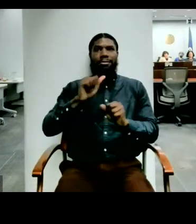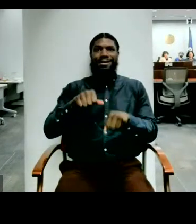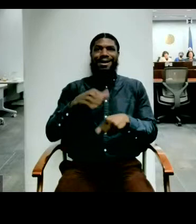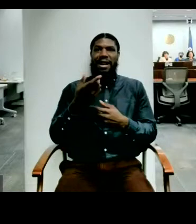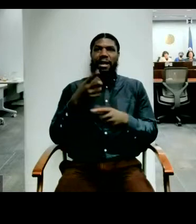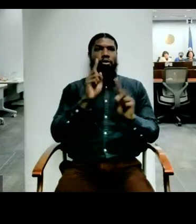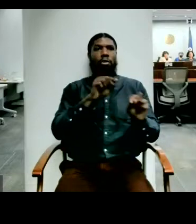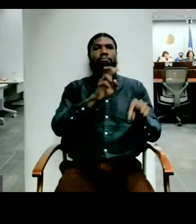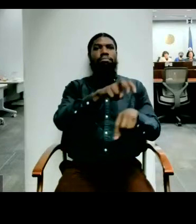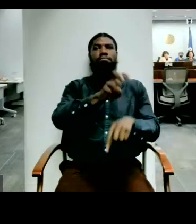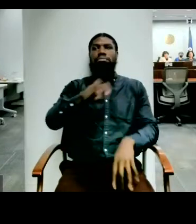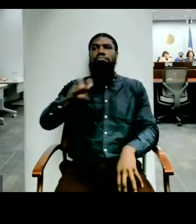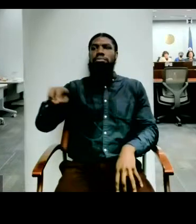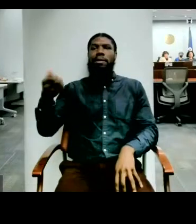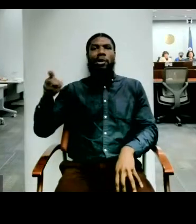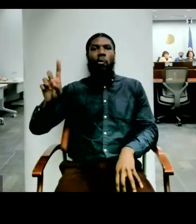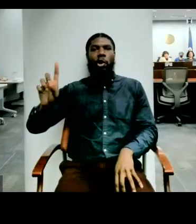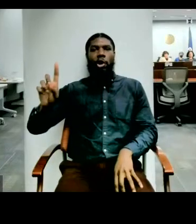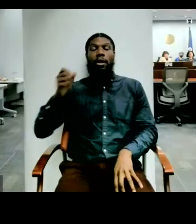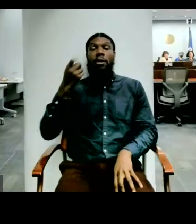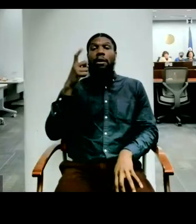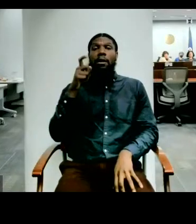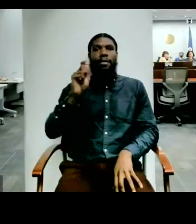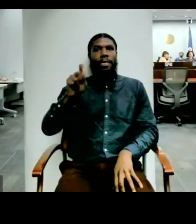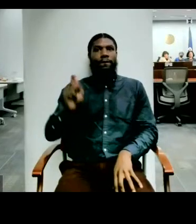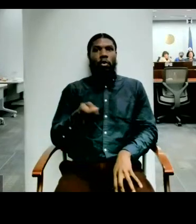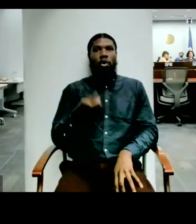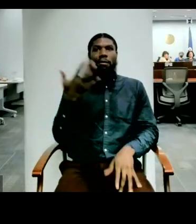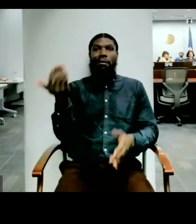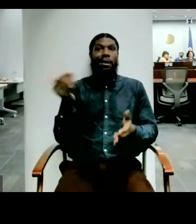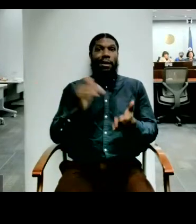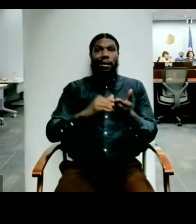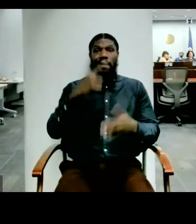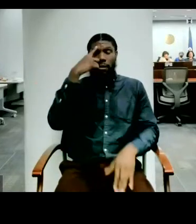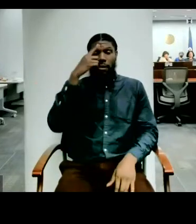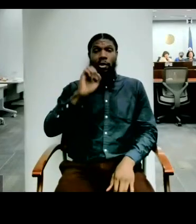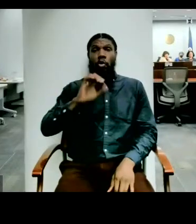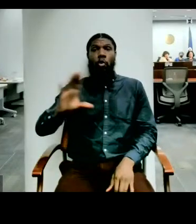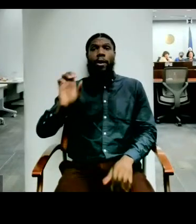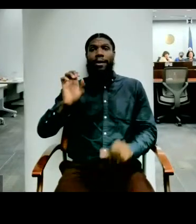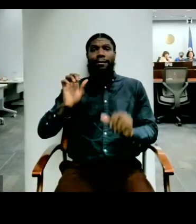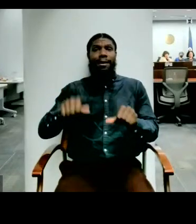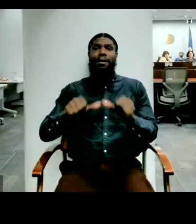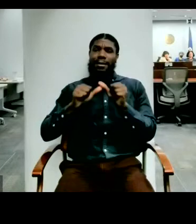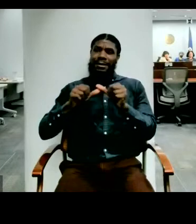And so therefore again I think if the EEOC could move forward more to working with the management